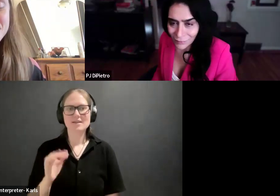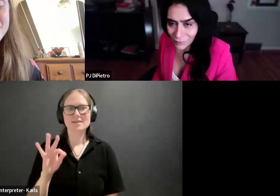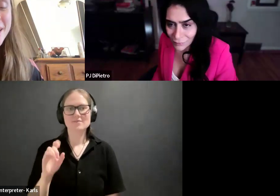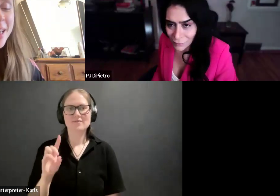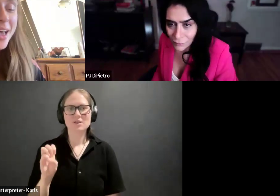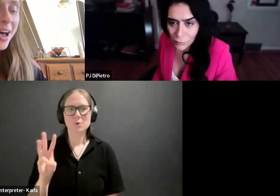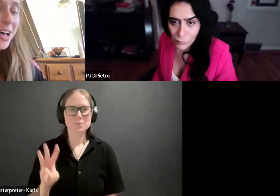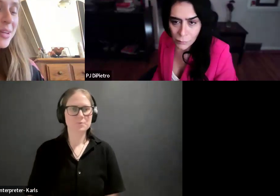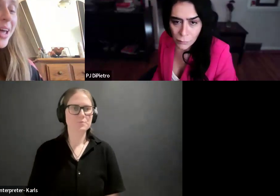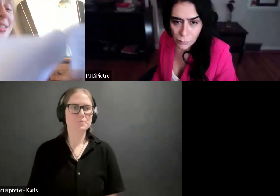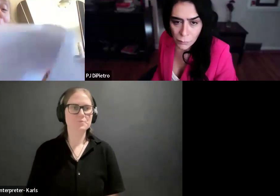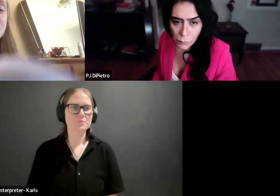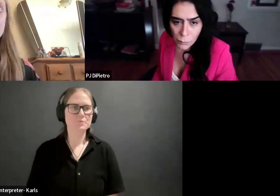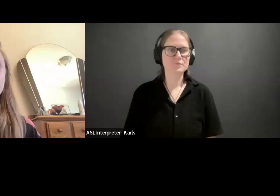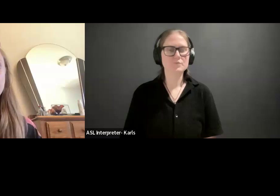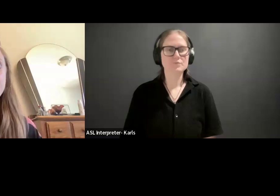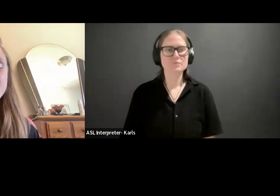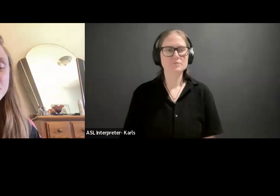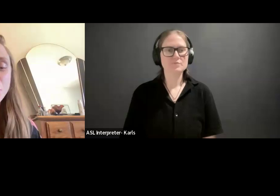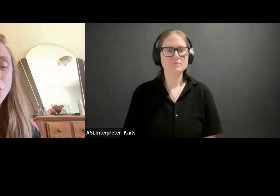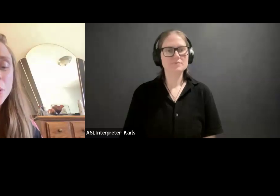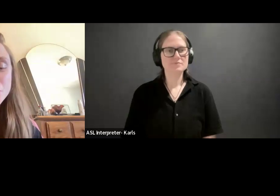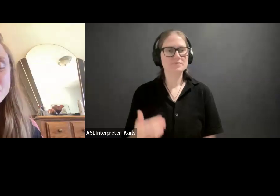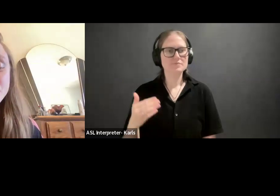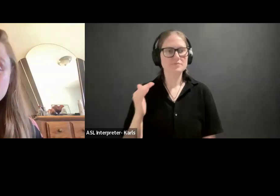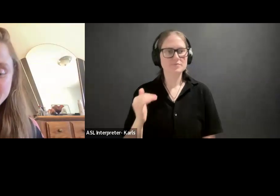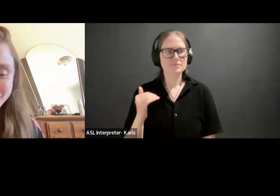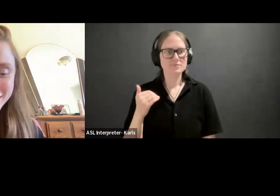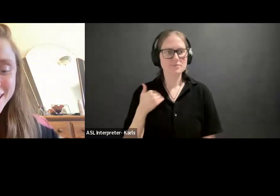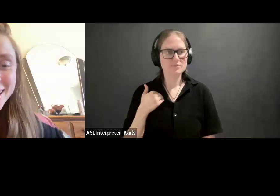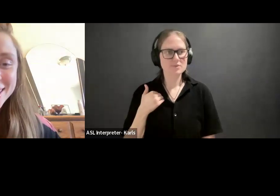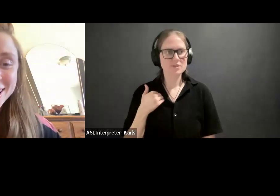Um, next up, we have… Foley.